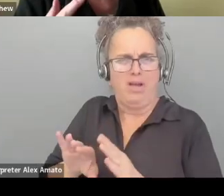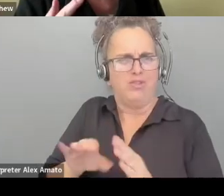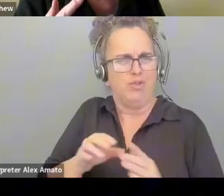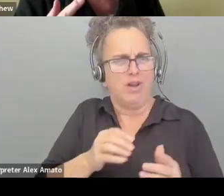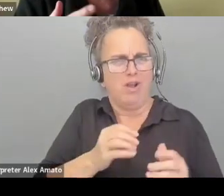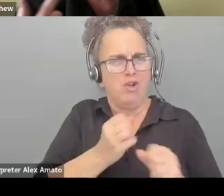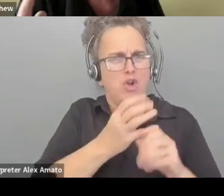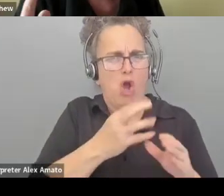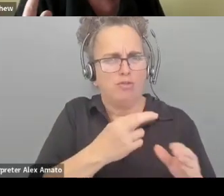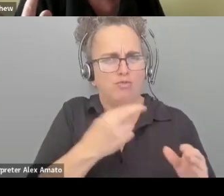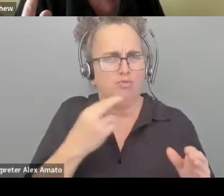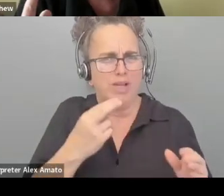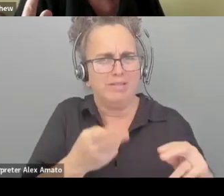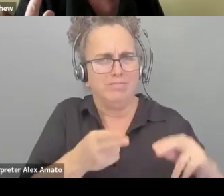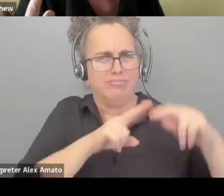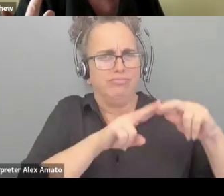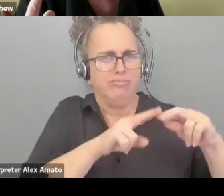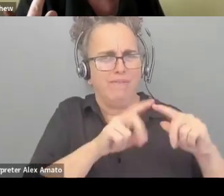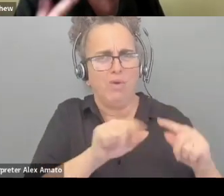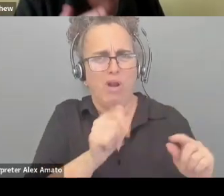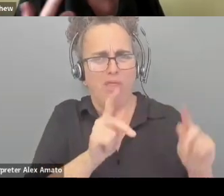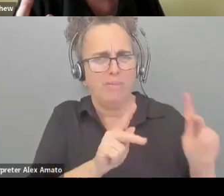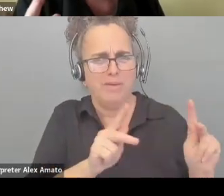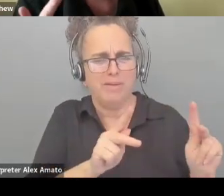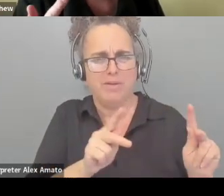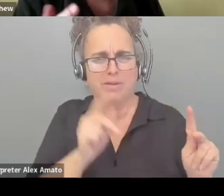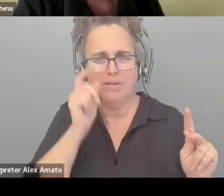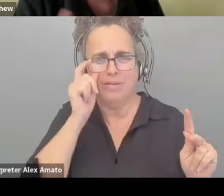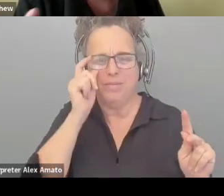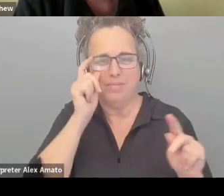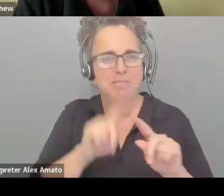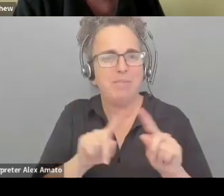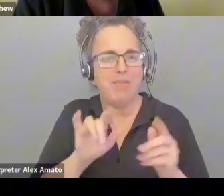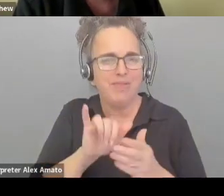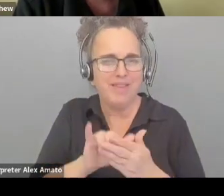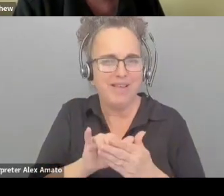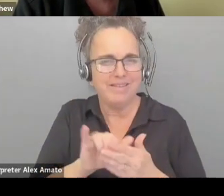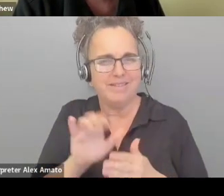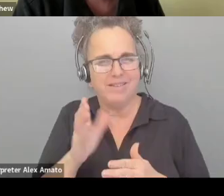But this framing that often justifies sort of second class treatment